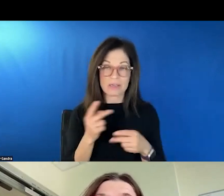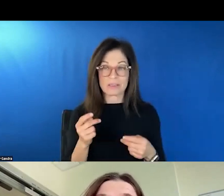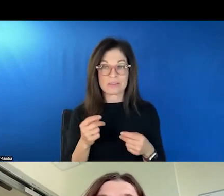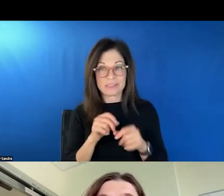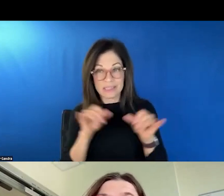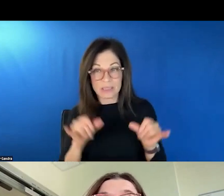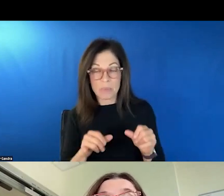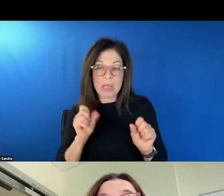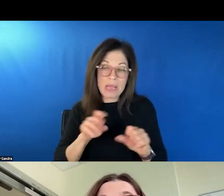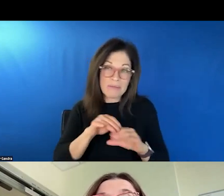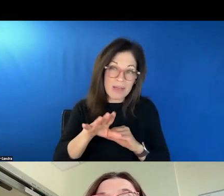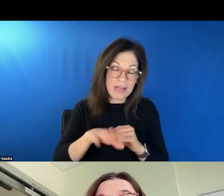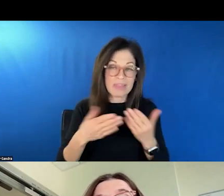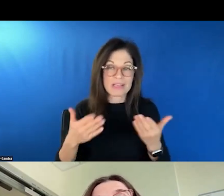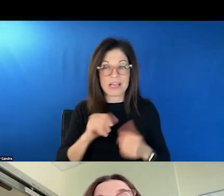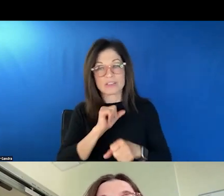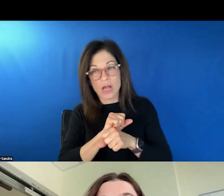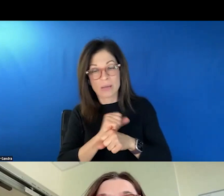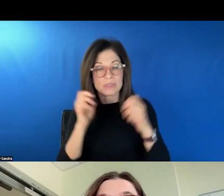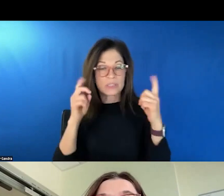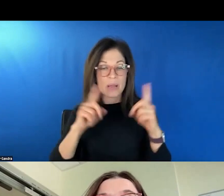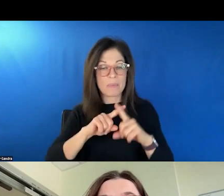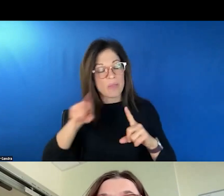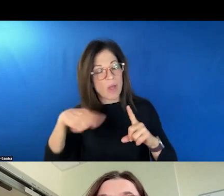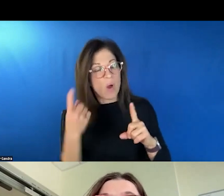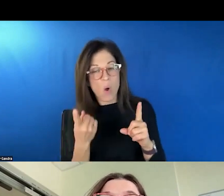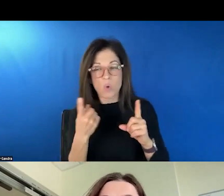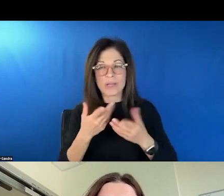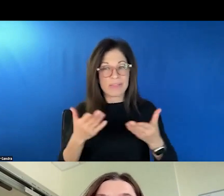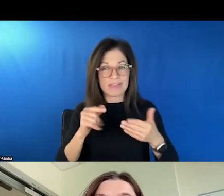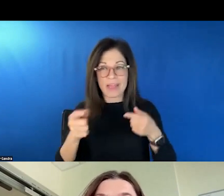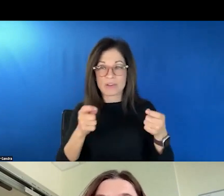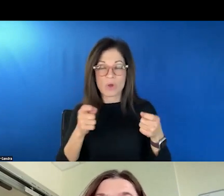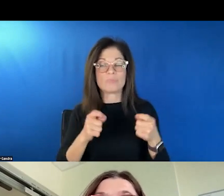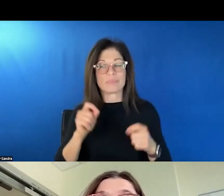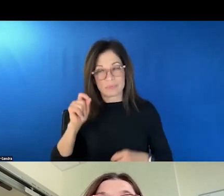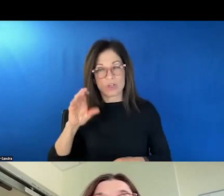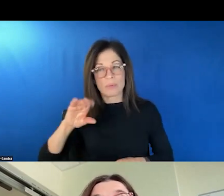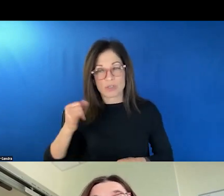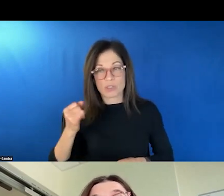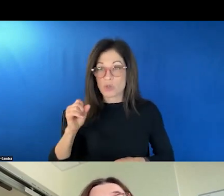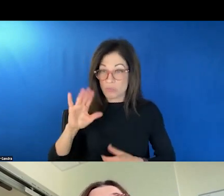AND EDUCATION, BUT THEY CANNOT CONTROL SOCIAL JUSTICE. SO WE